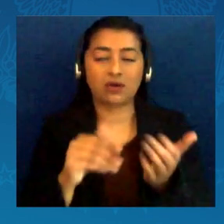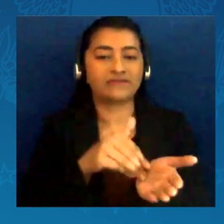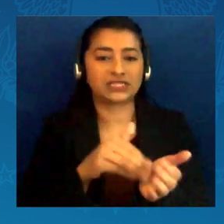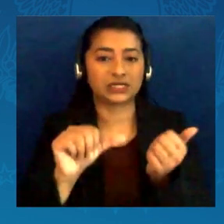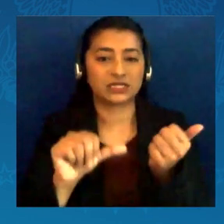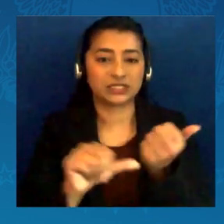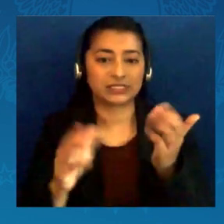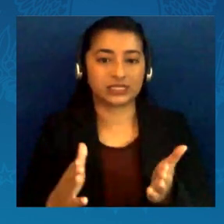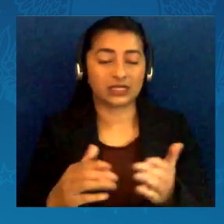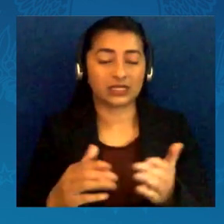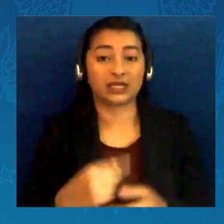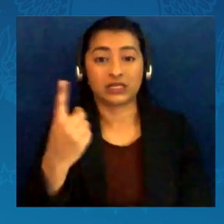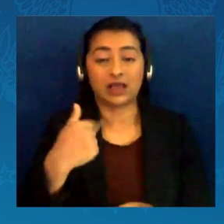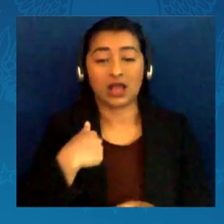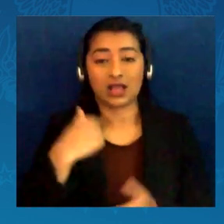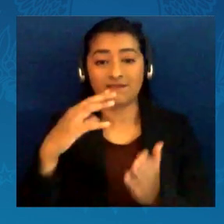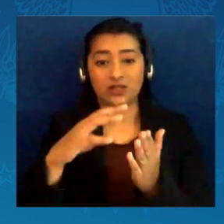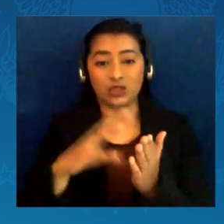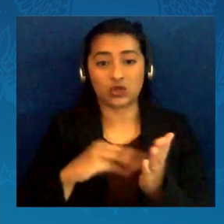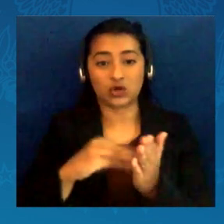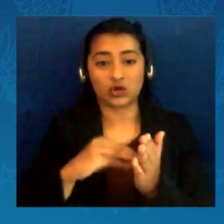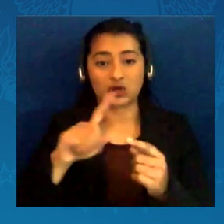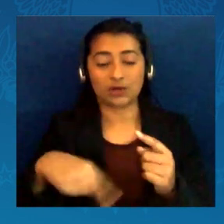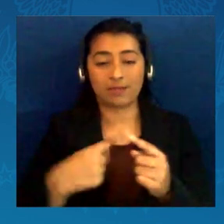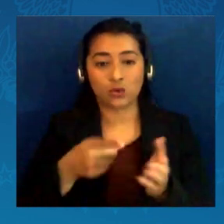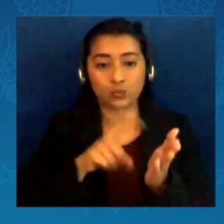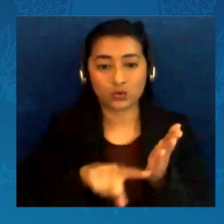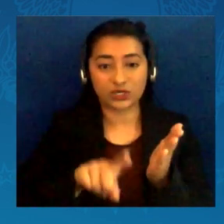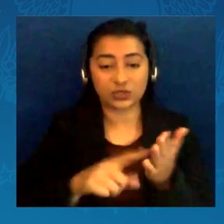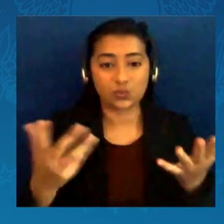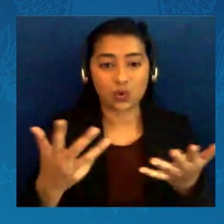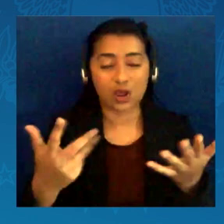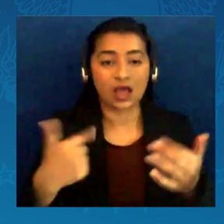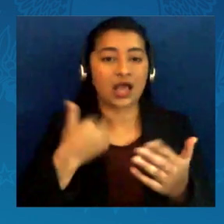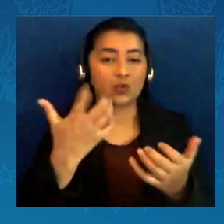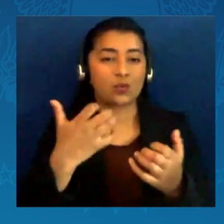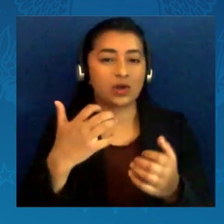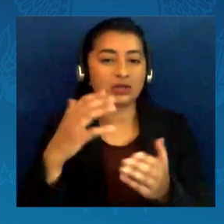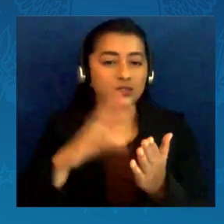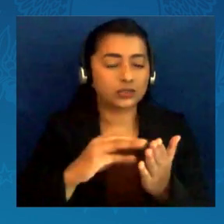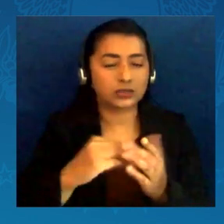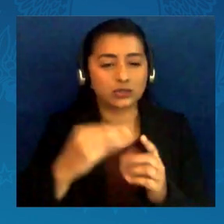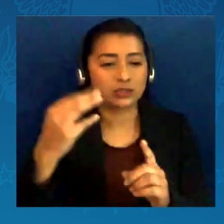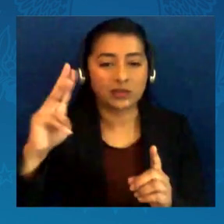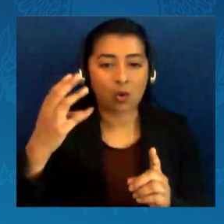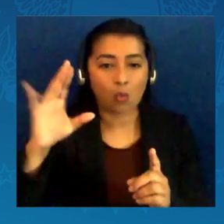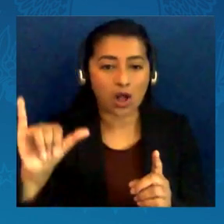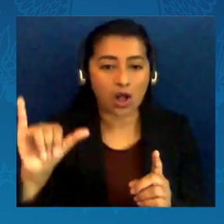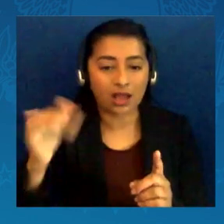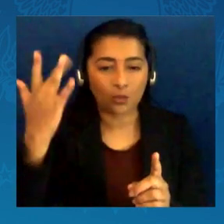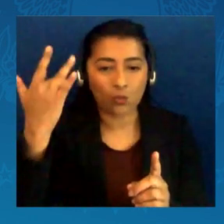learning more about research is that I want to understand more of the lie as well. And I feel like that's a big problem in the medical field.